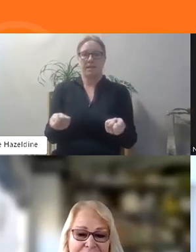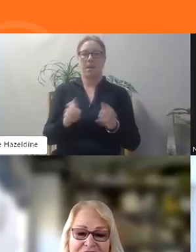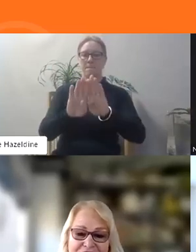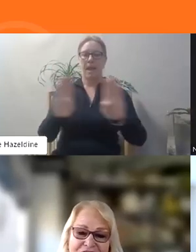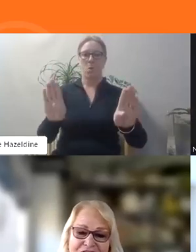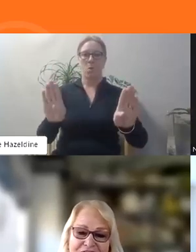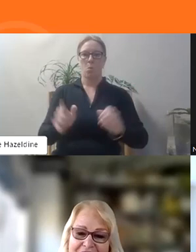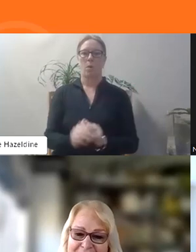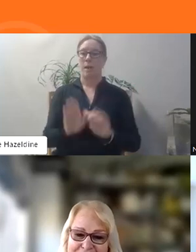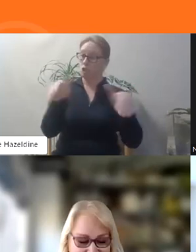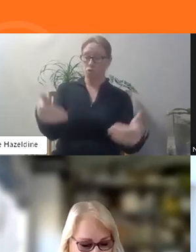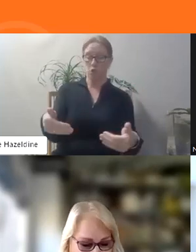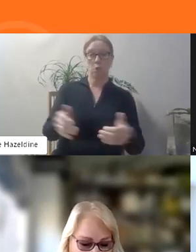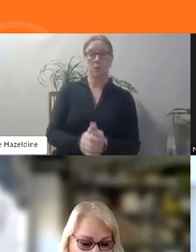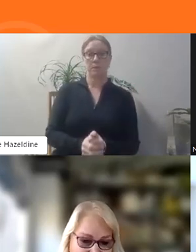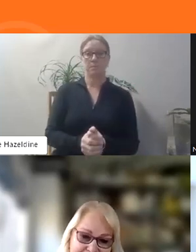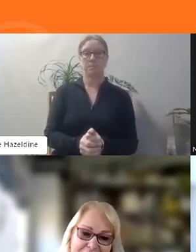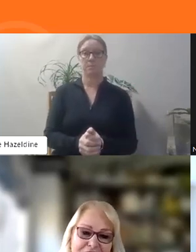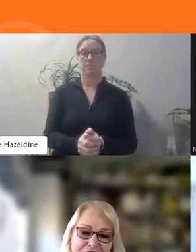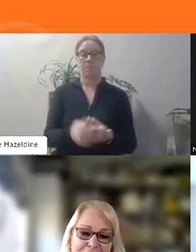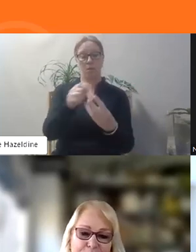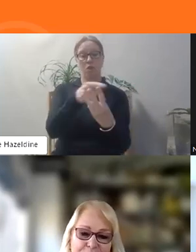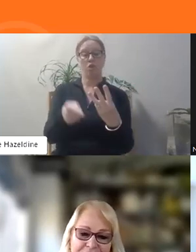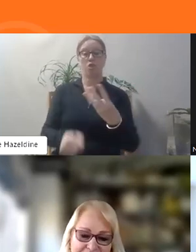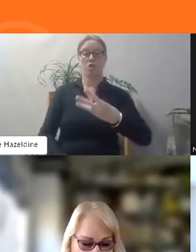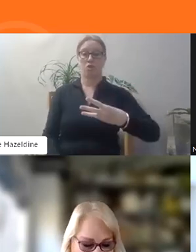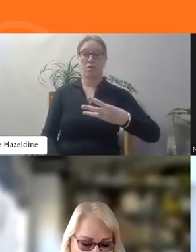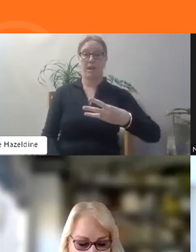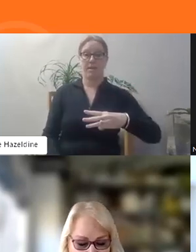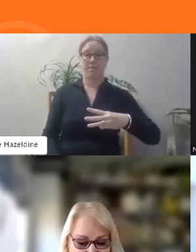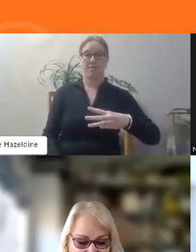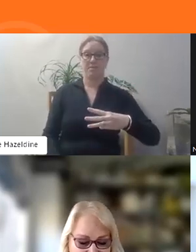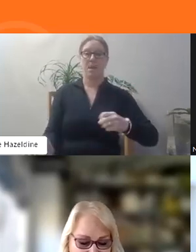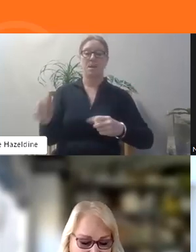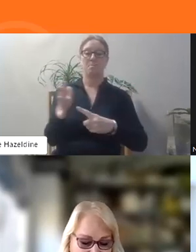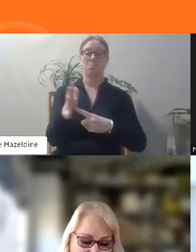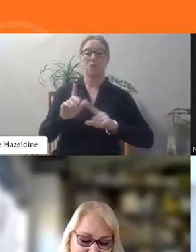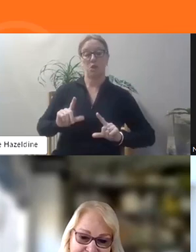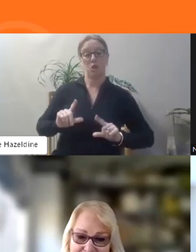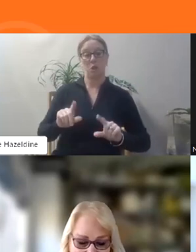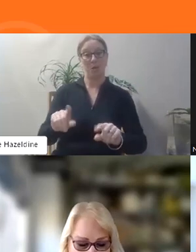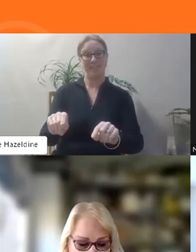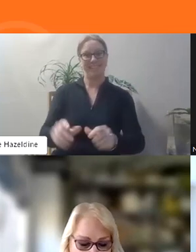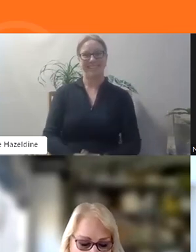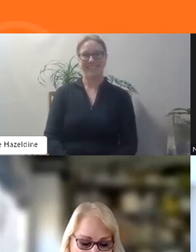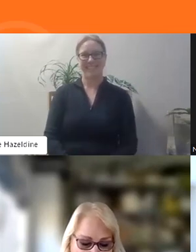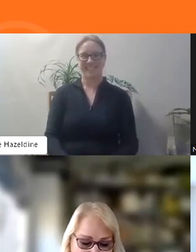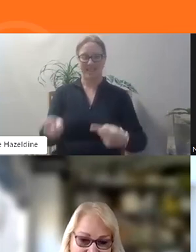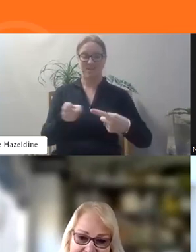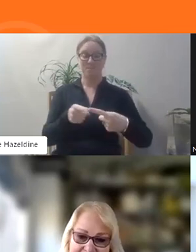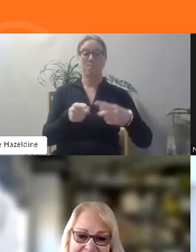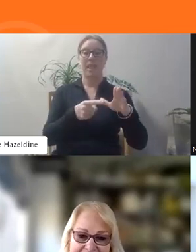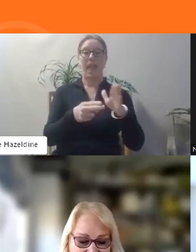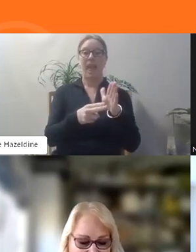to introduce our three very important doers, so Ann, Maqymseahe and Liz,